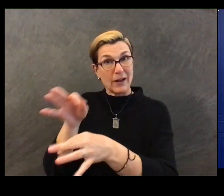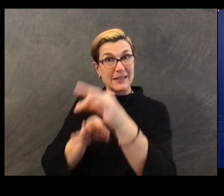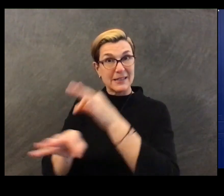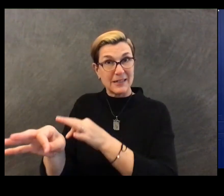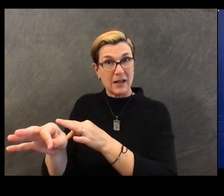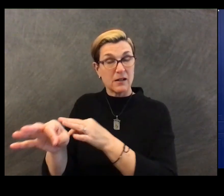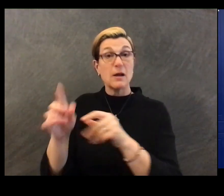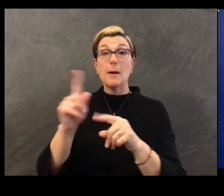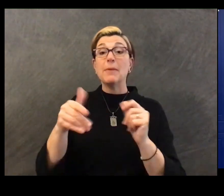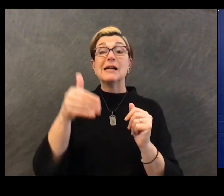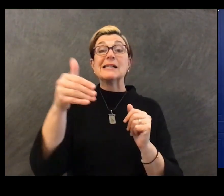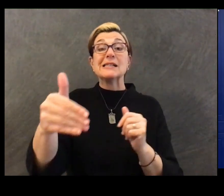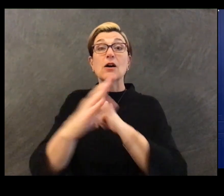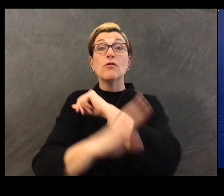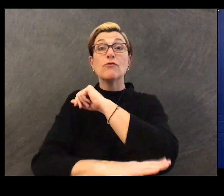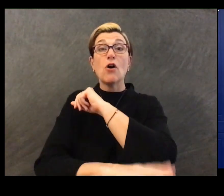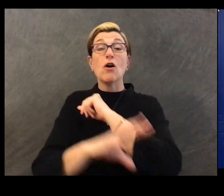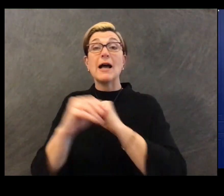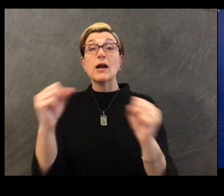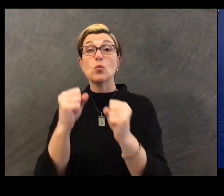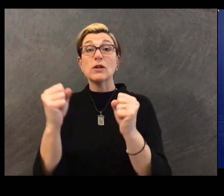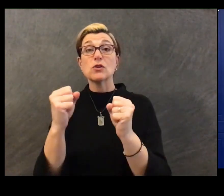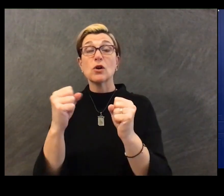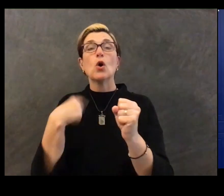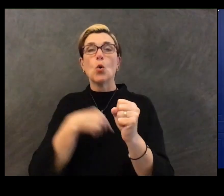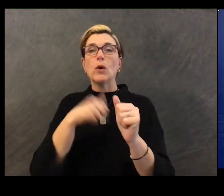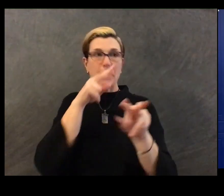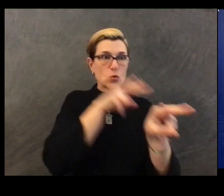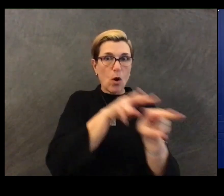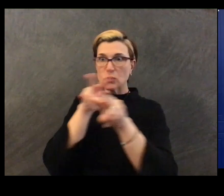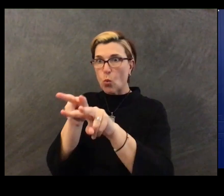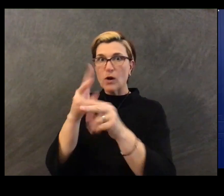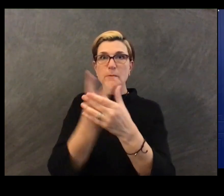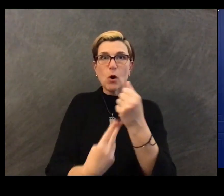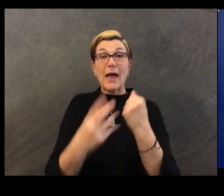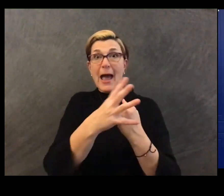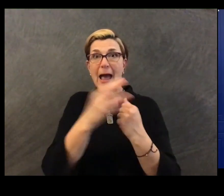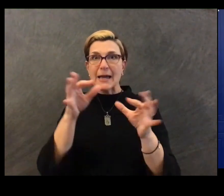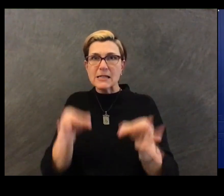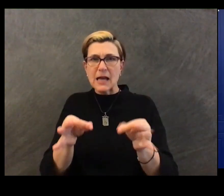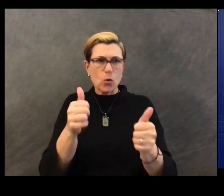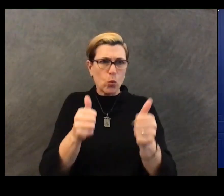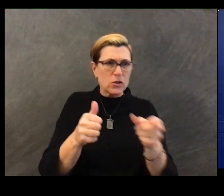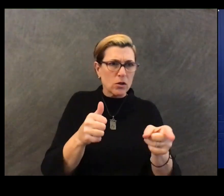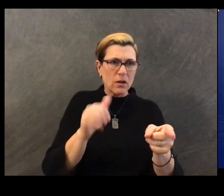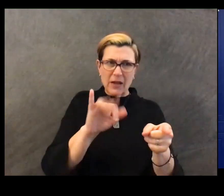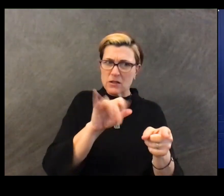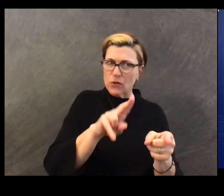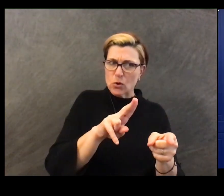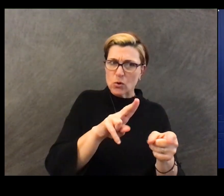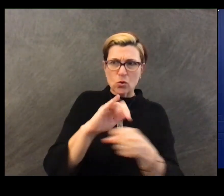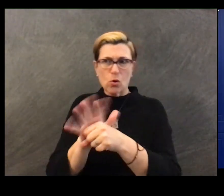gonna have two viruses circulating and we're gonna have to distinguish between which is flew and which is the corona virus and so the comment that I made